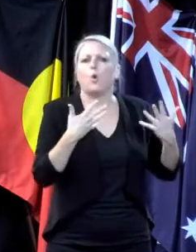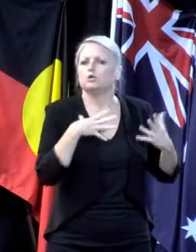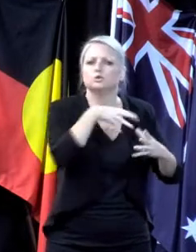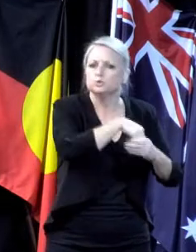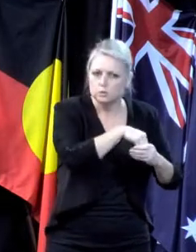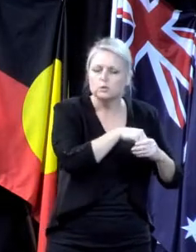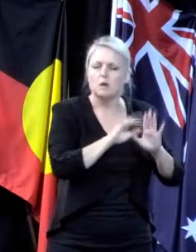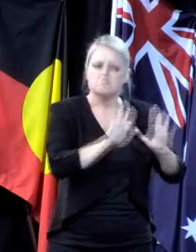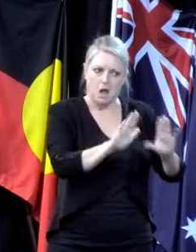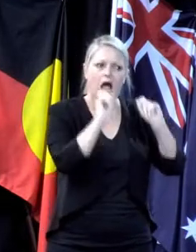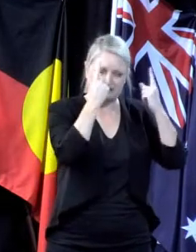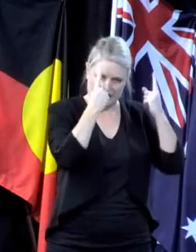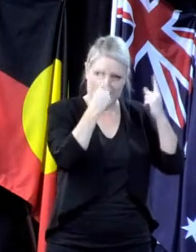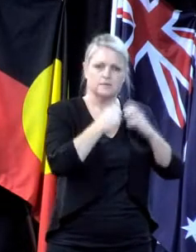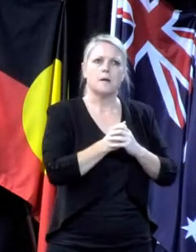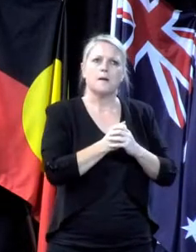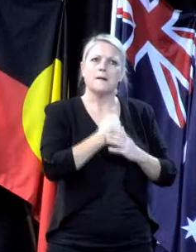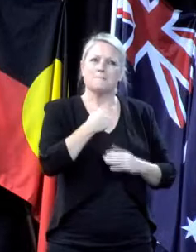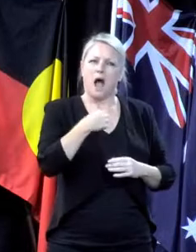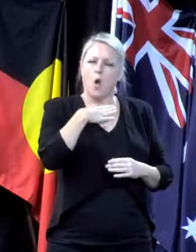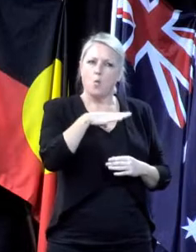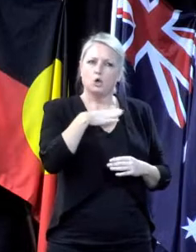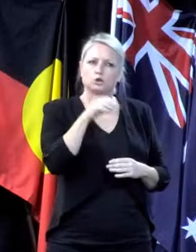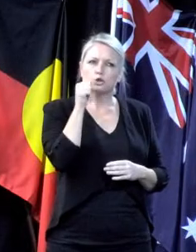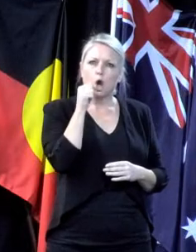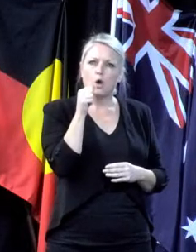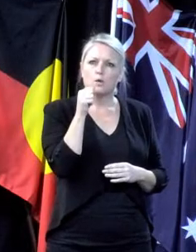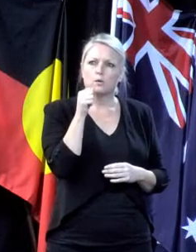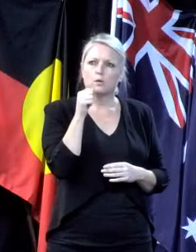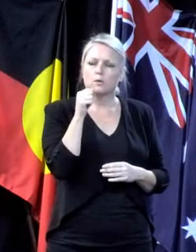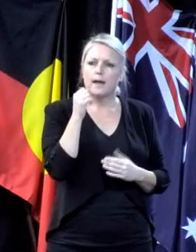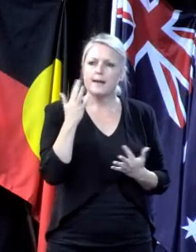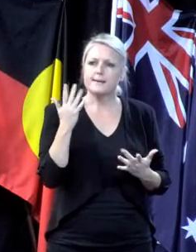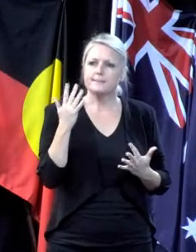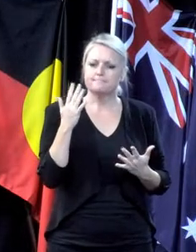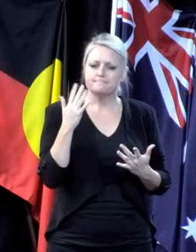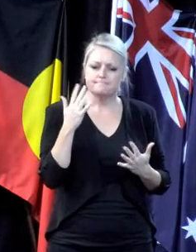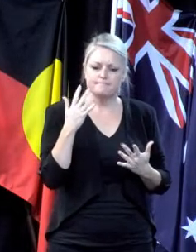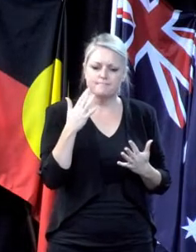But what I do want to understand is what are the challenges